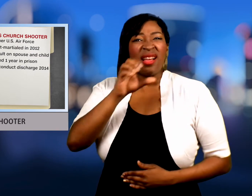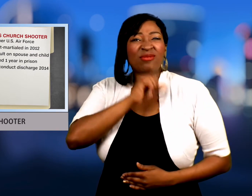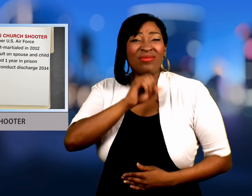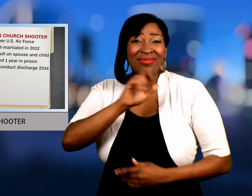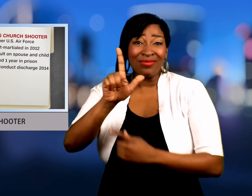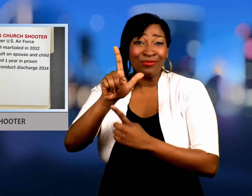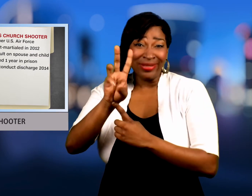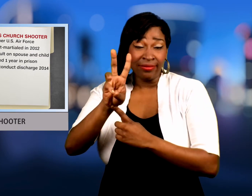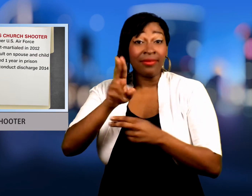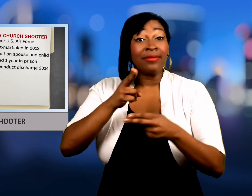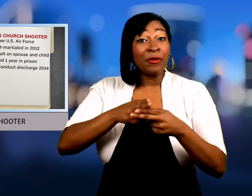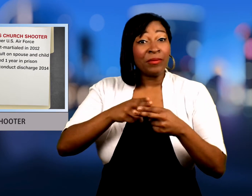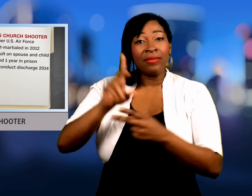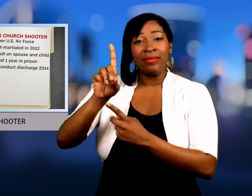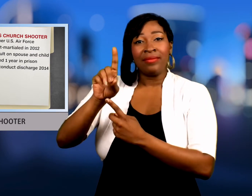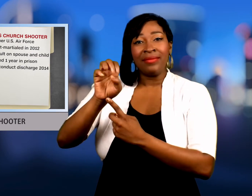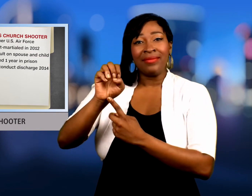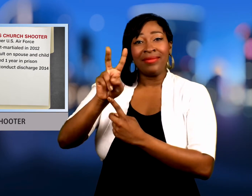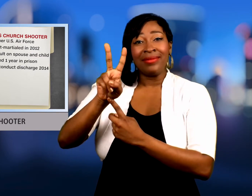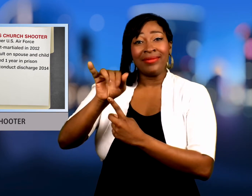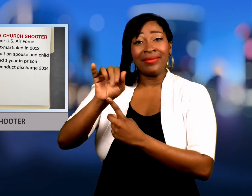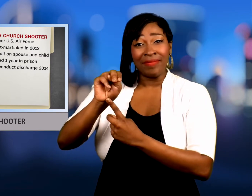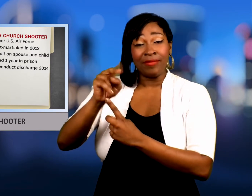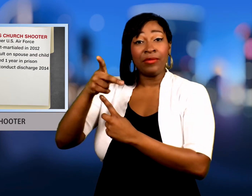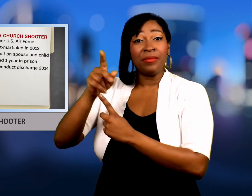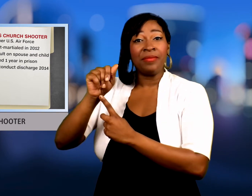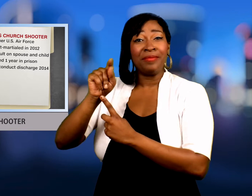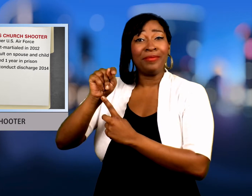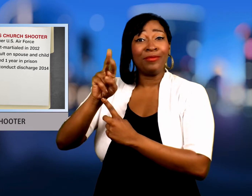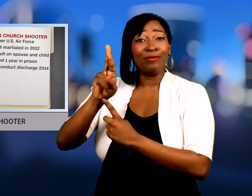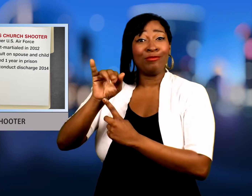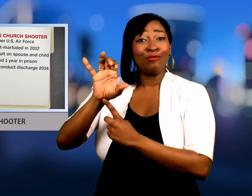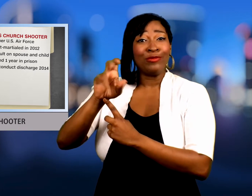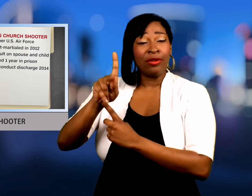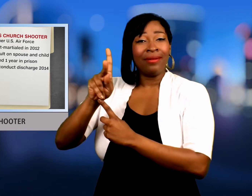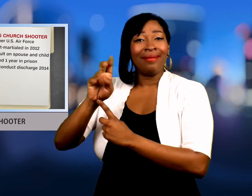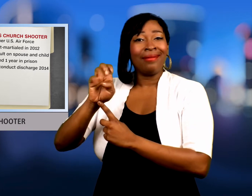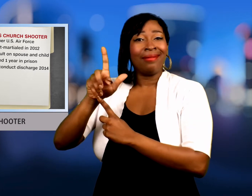old Devin Patrick Kelley.